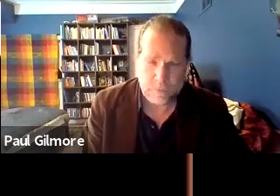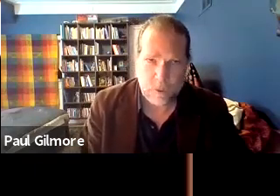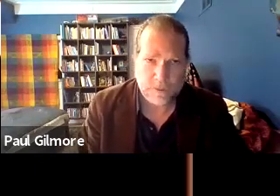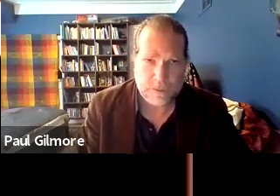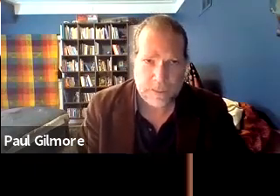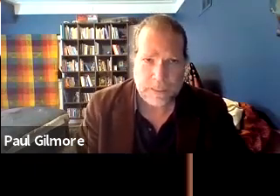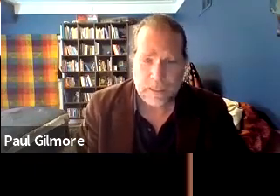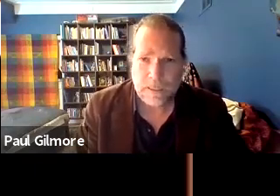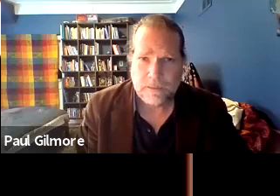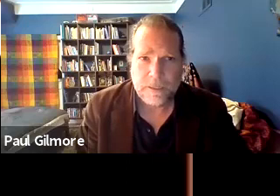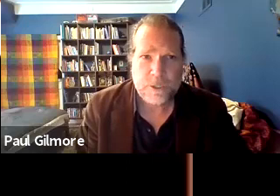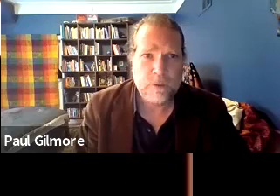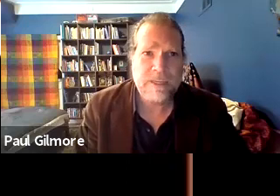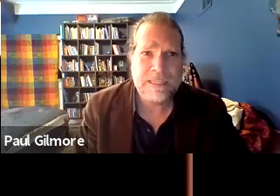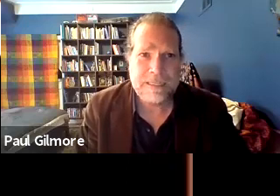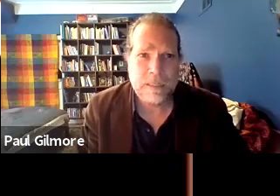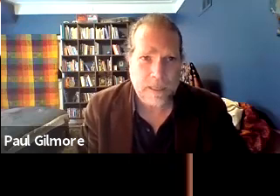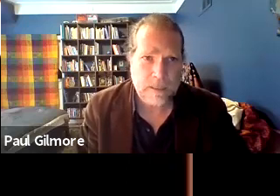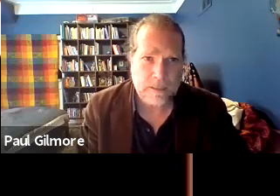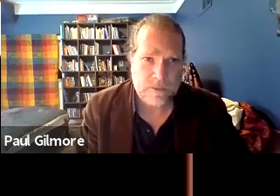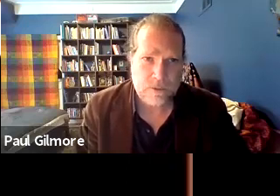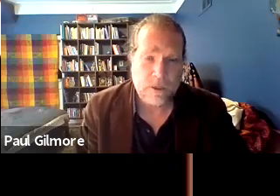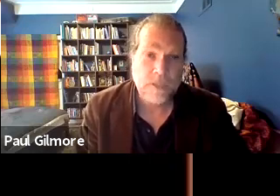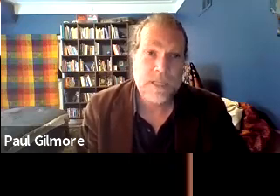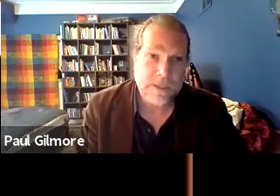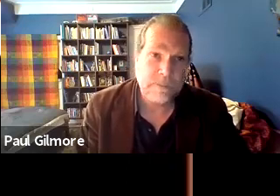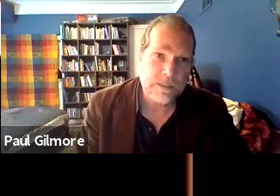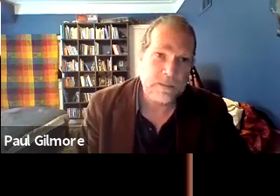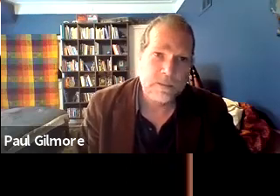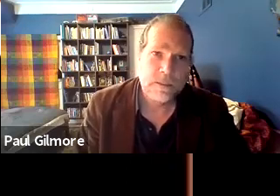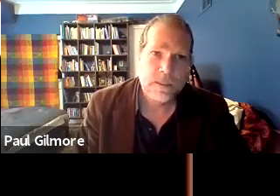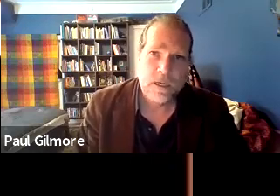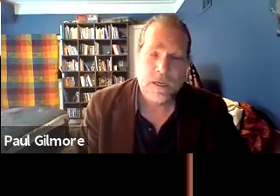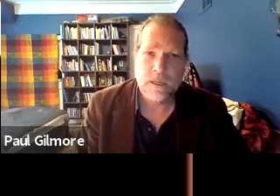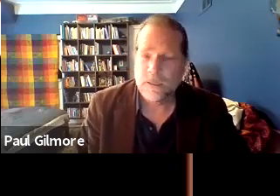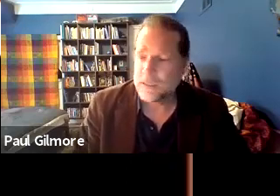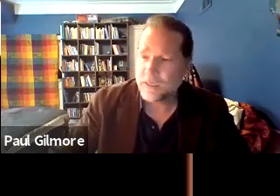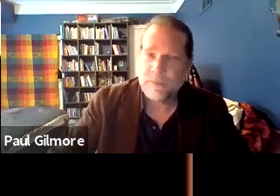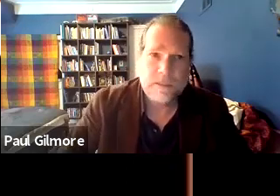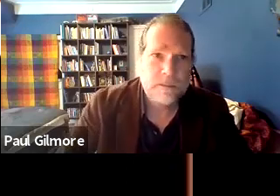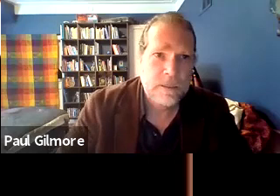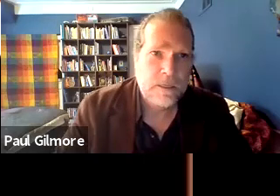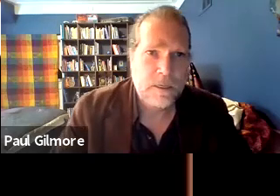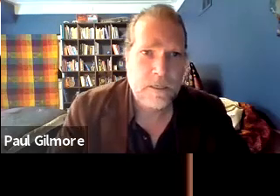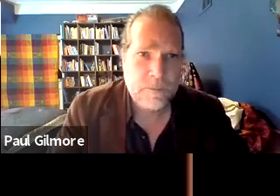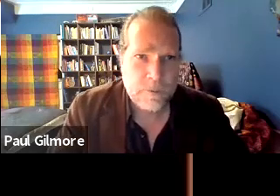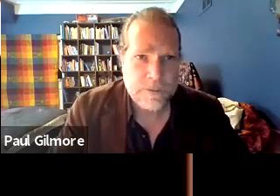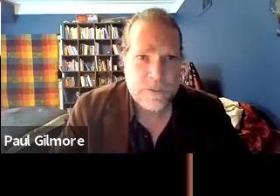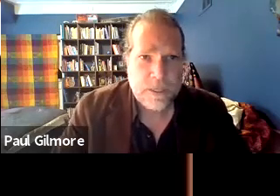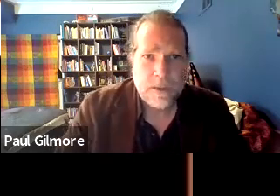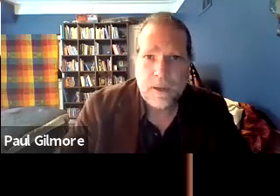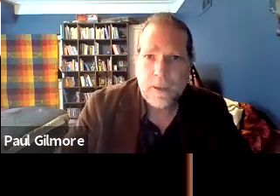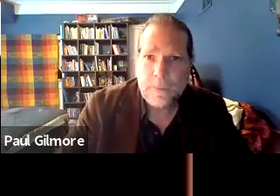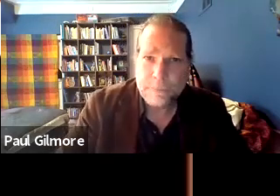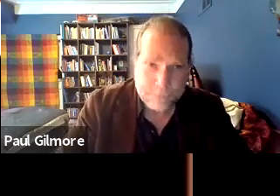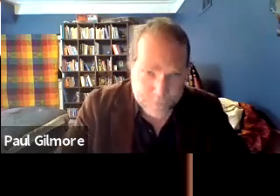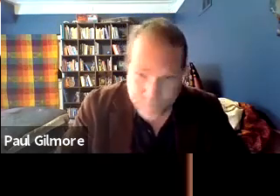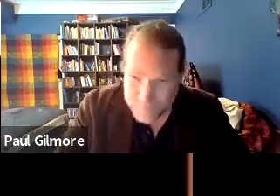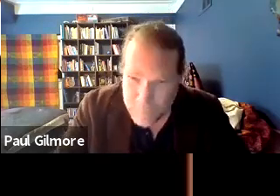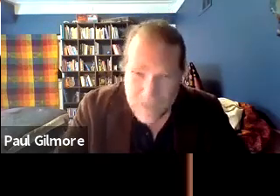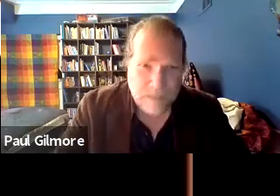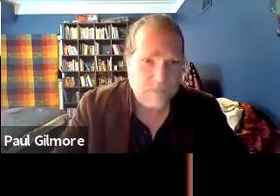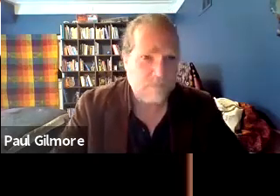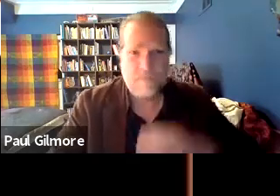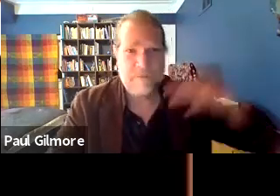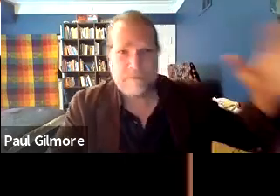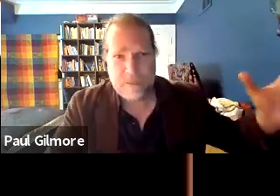people called, the issue of illegal aliens or undocumented undocumented immigrants. 50